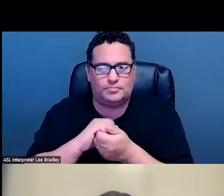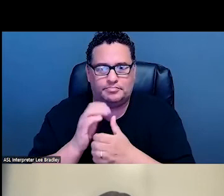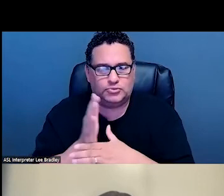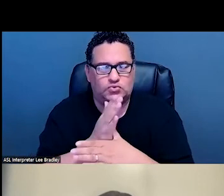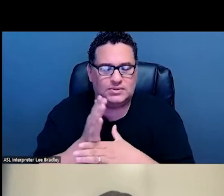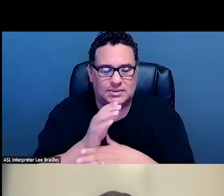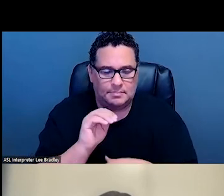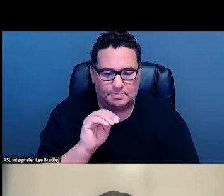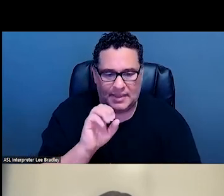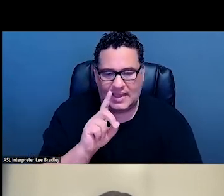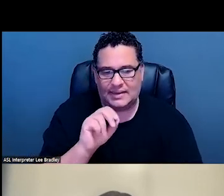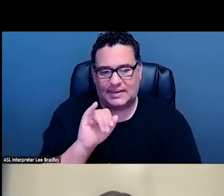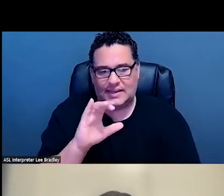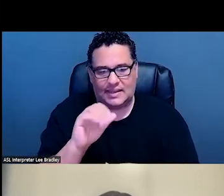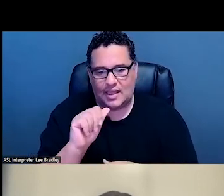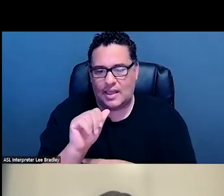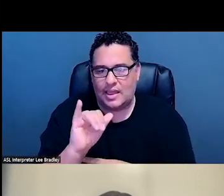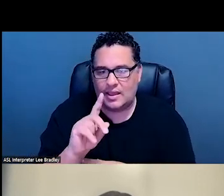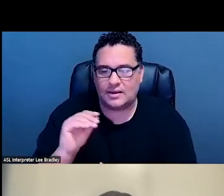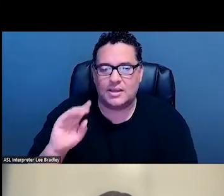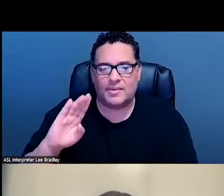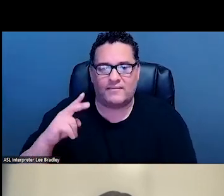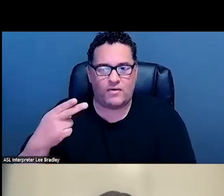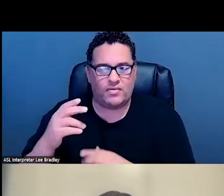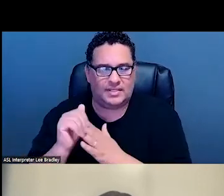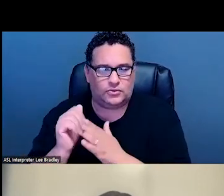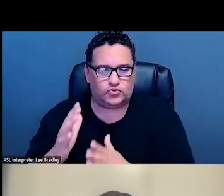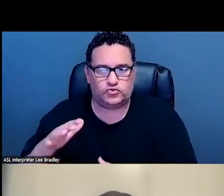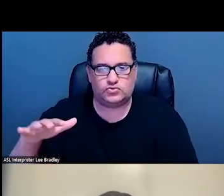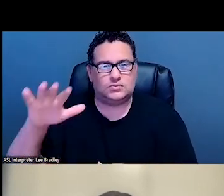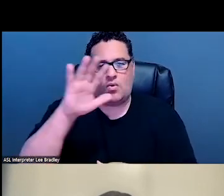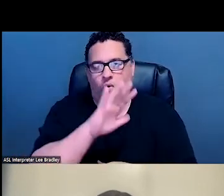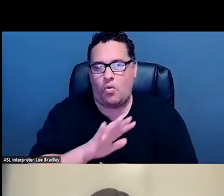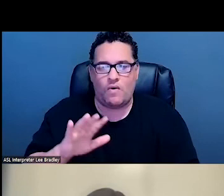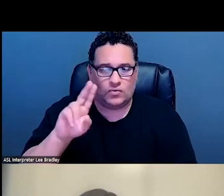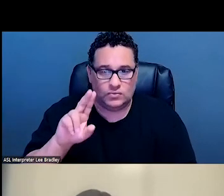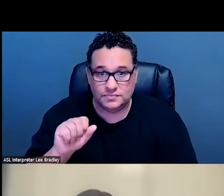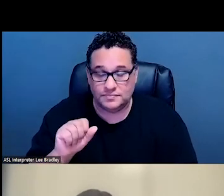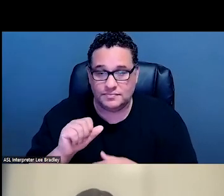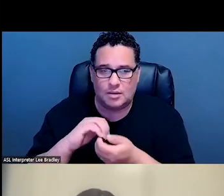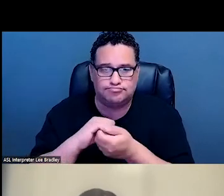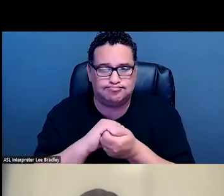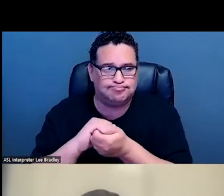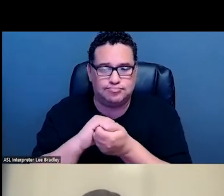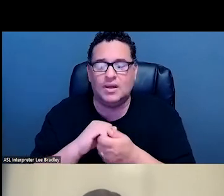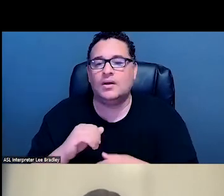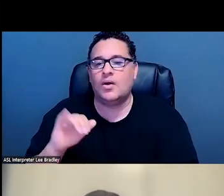AND, AND, BEHAVIORAL HEALTH LEADERS. ACROSS THE COUNTRY. SECOND, I THINK IT HELPS TO ALIGN YOU